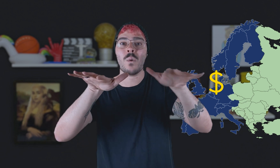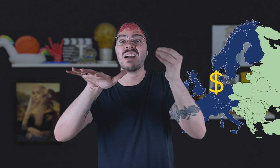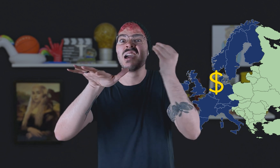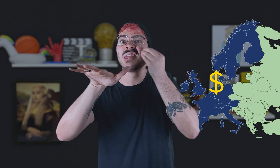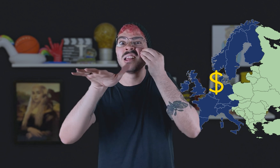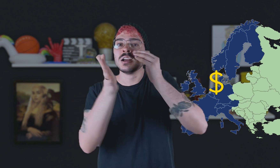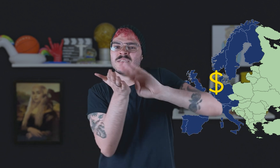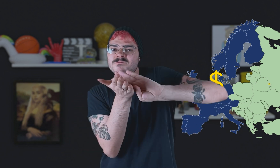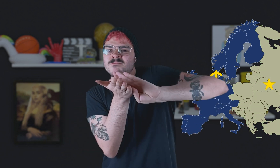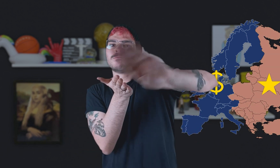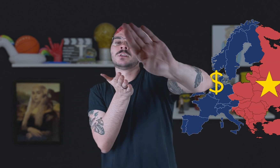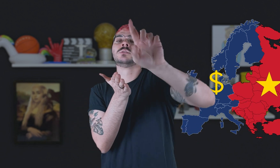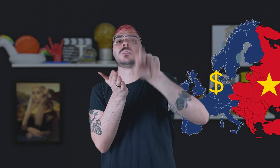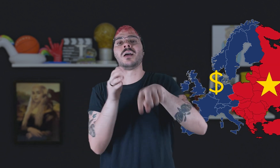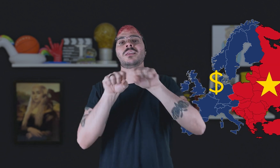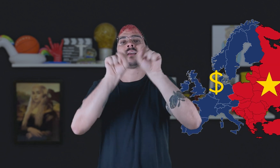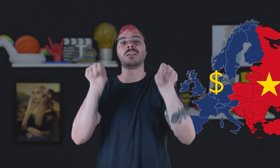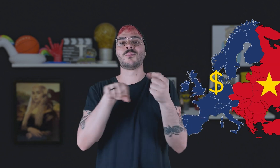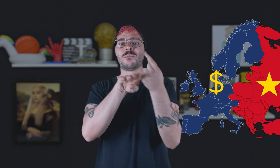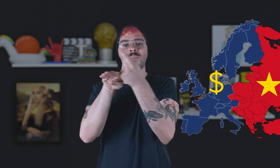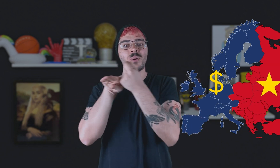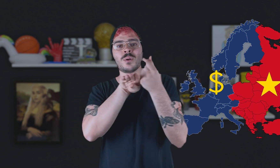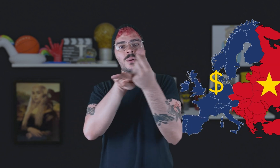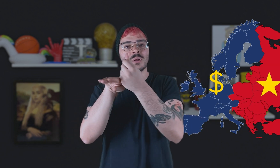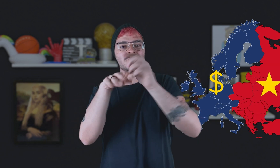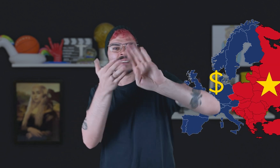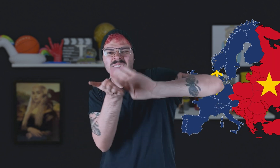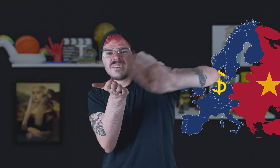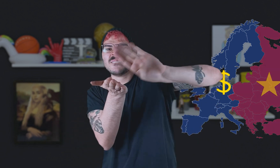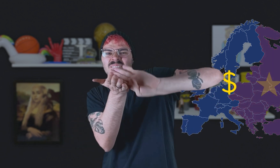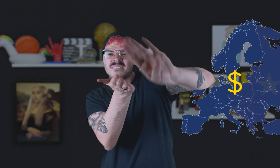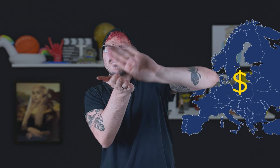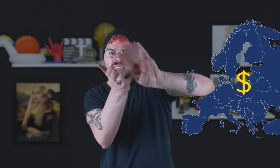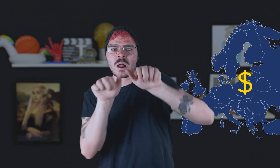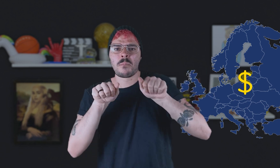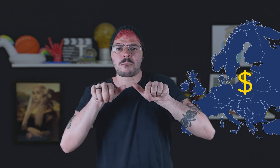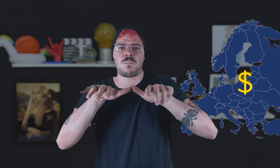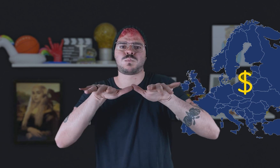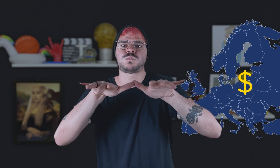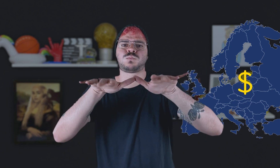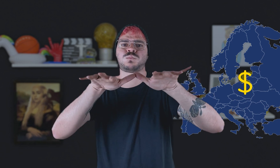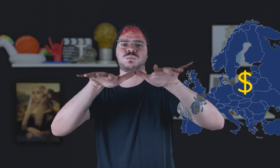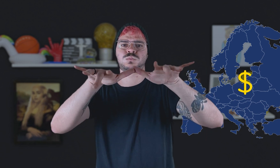preventing the advance of the socialist influence of the USSR in Eastern Europe.